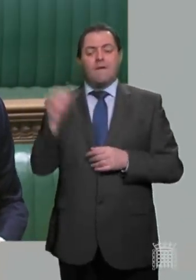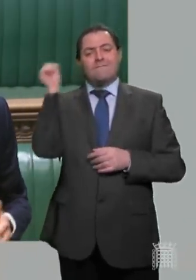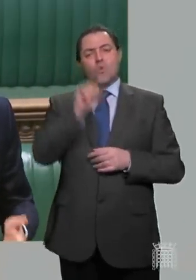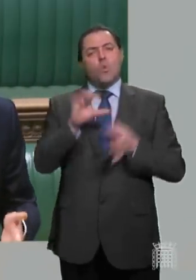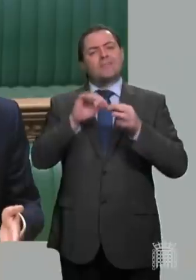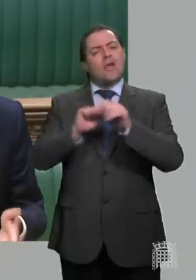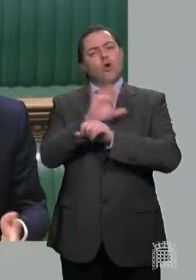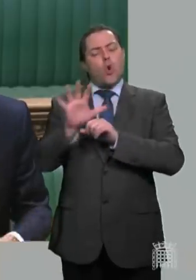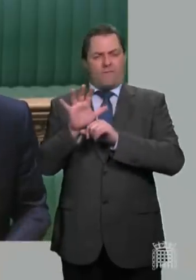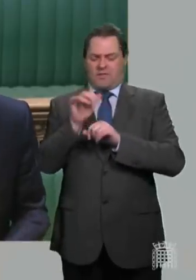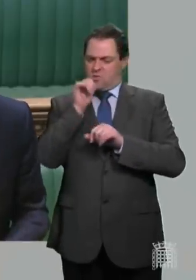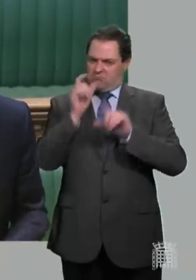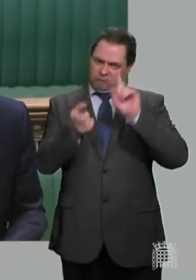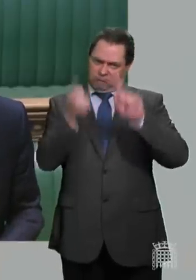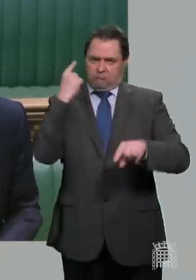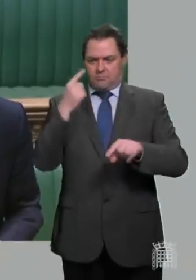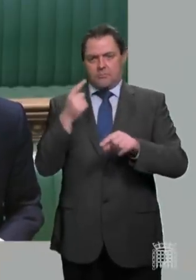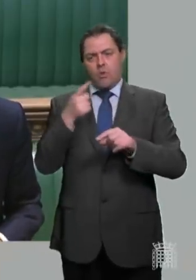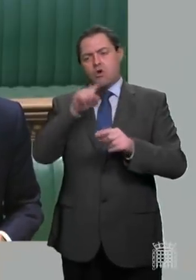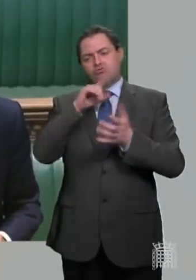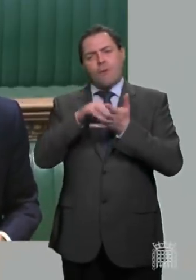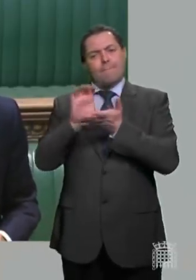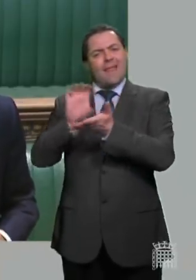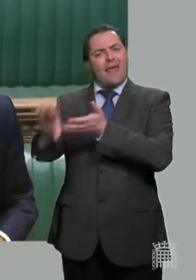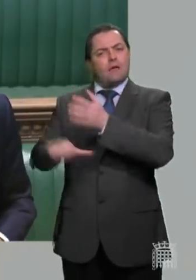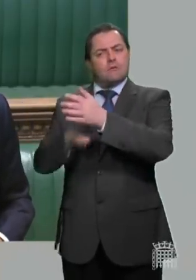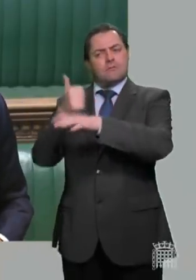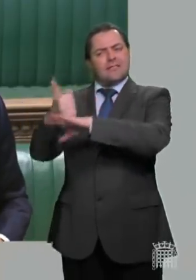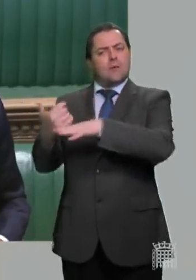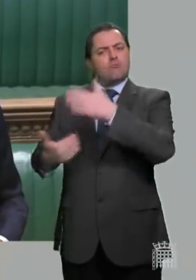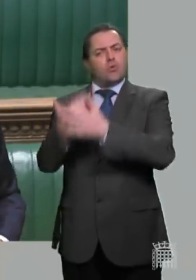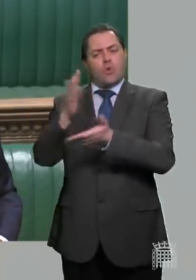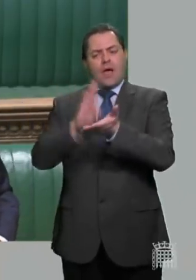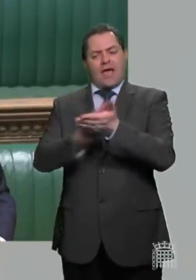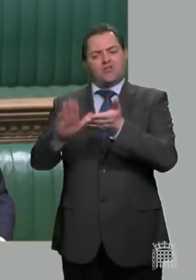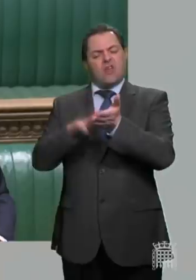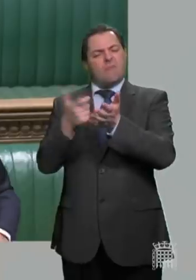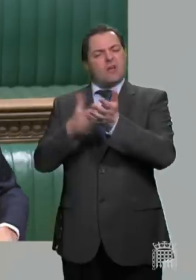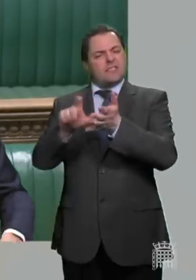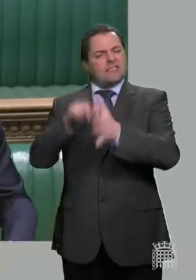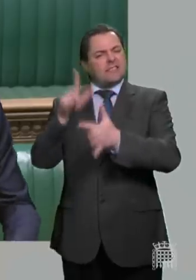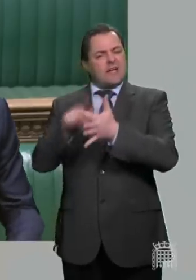with £100 million to set up a new HMRC taskforce of around 1,000 investigators